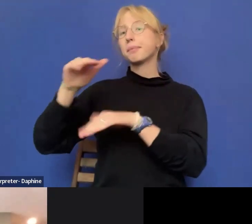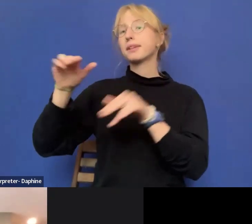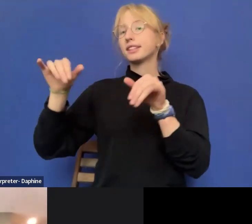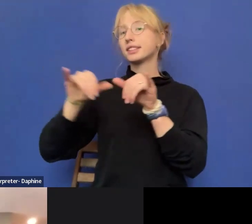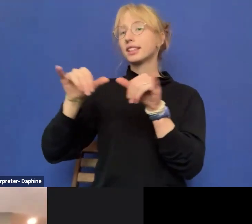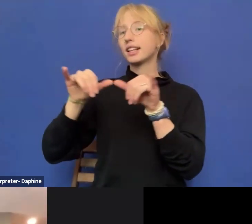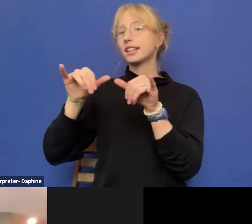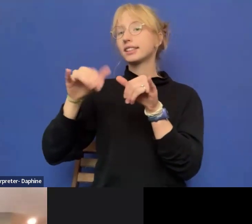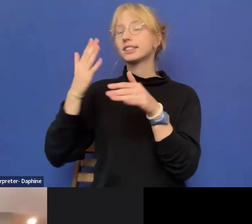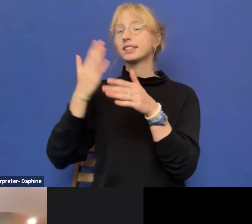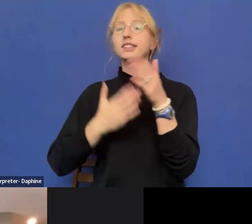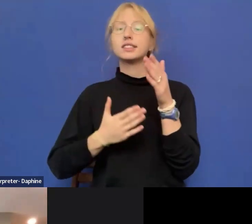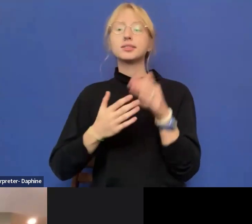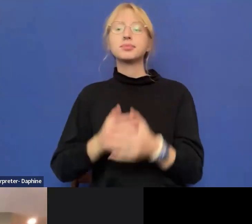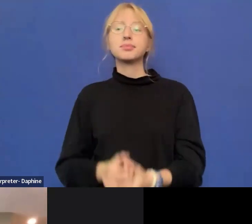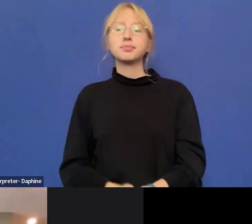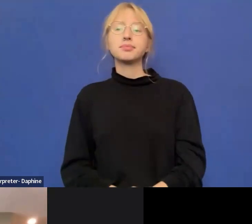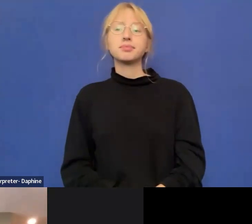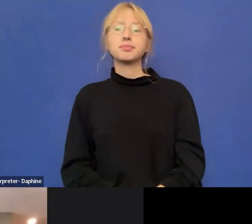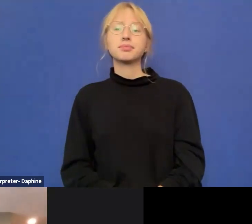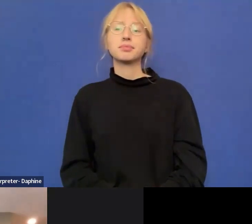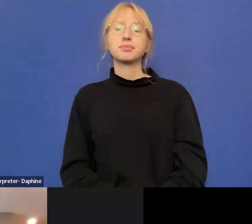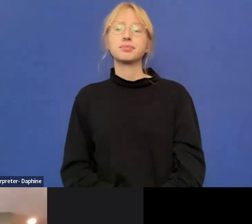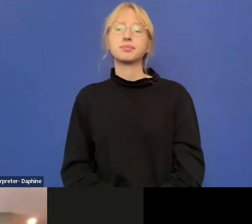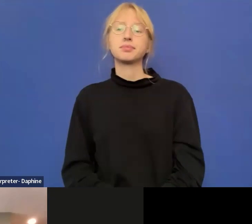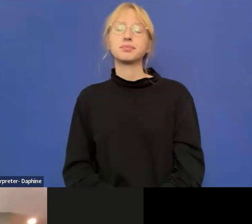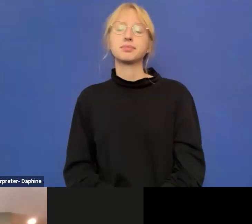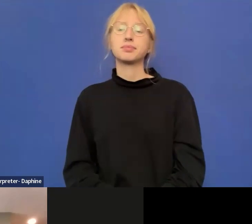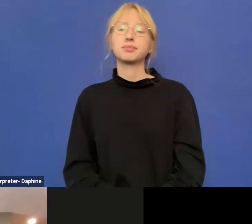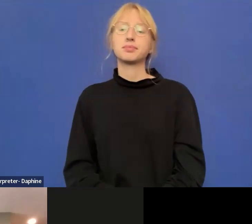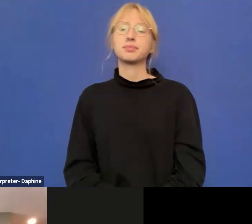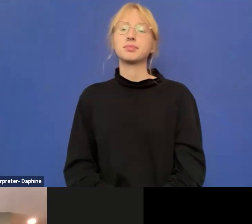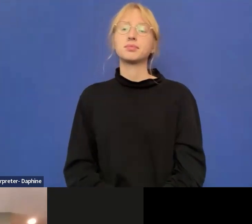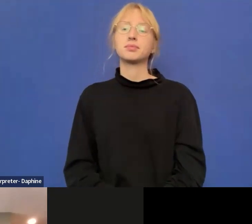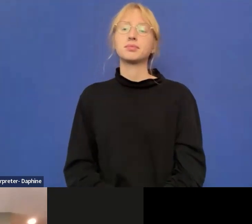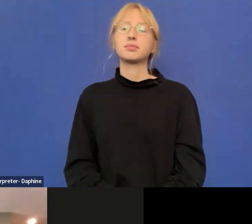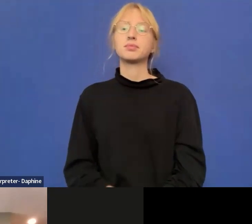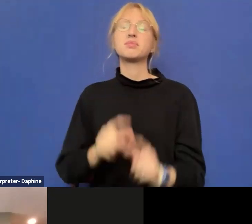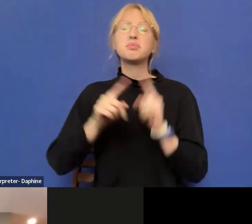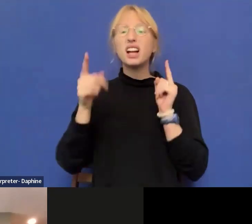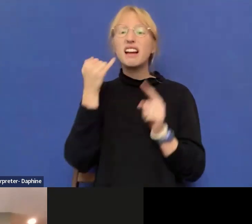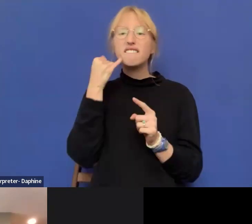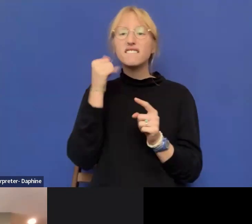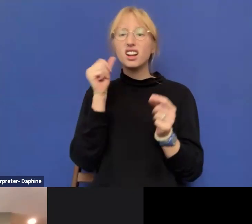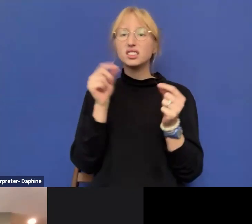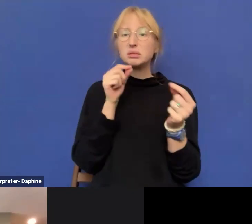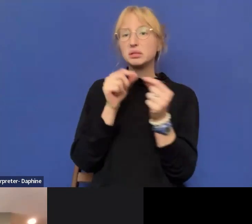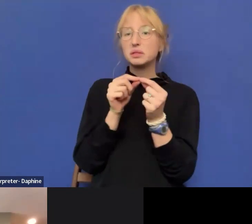the size of the poster. They don't specify it. I would go with